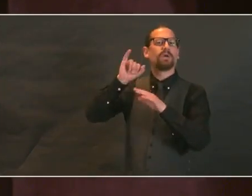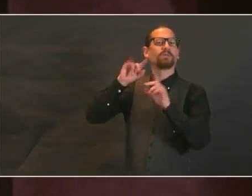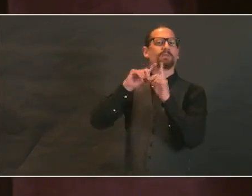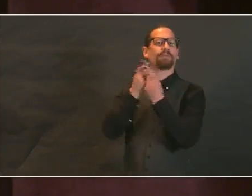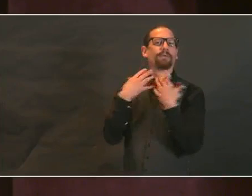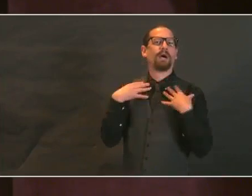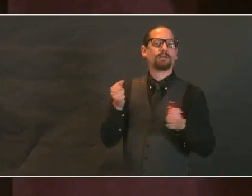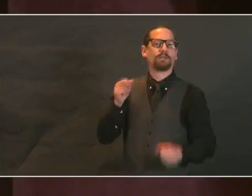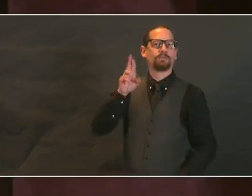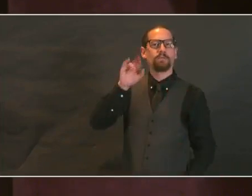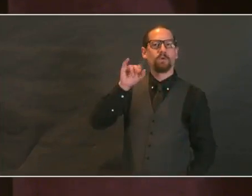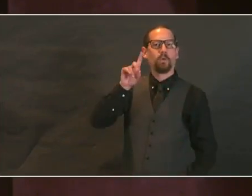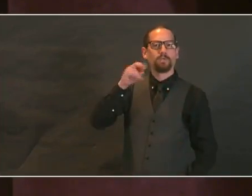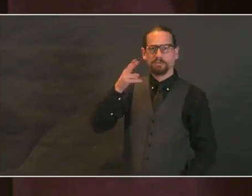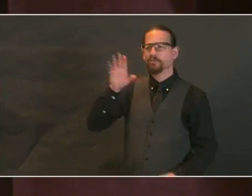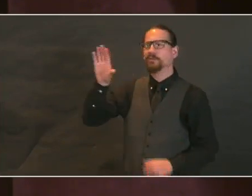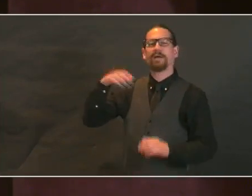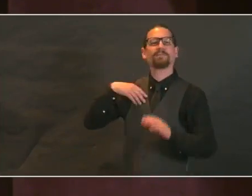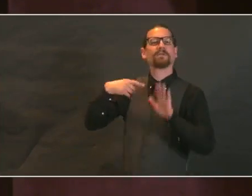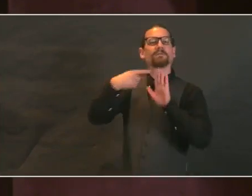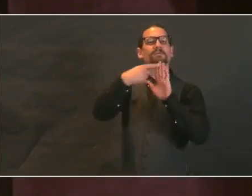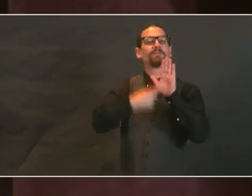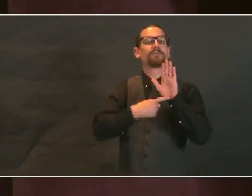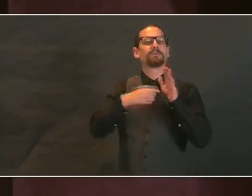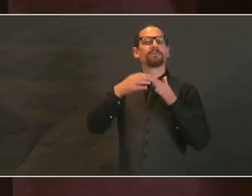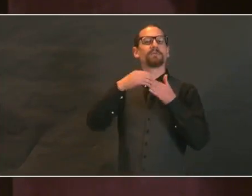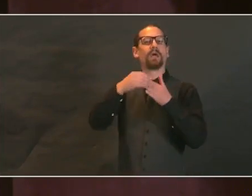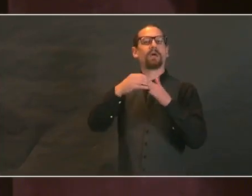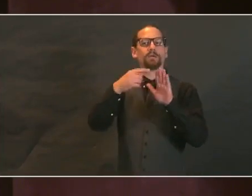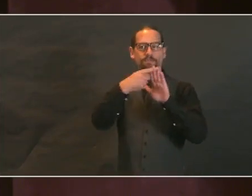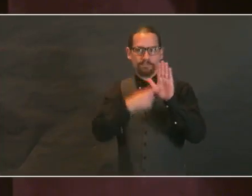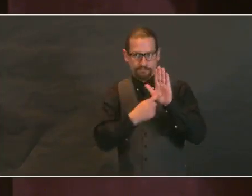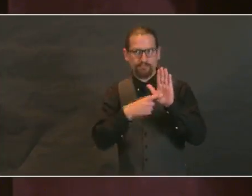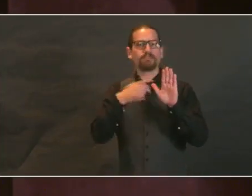DEPARTMENT OF HEALTH SUMMER CAMP REGISTRATION FORM BY ME